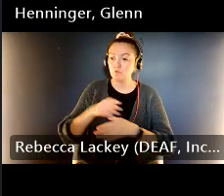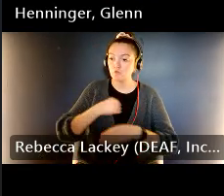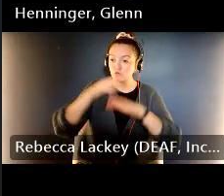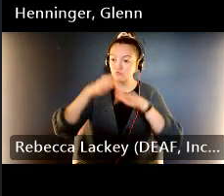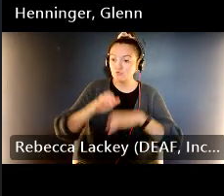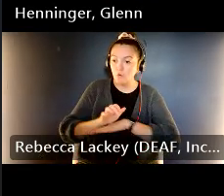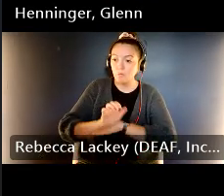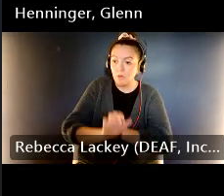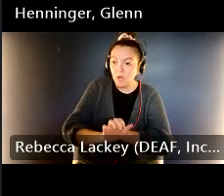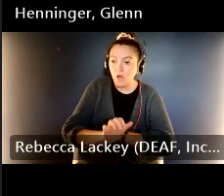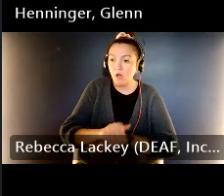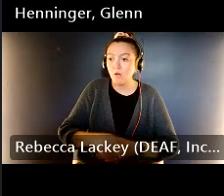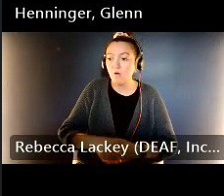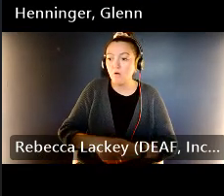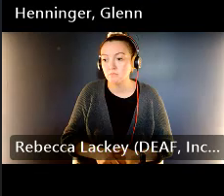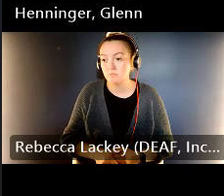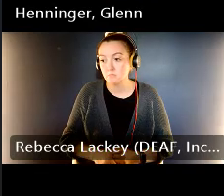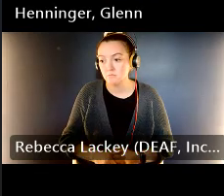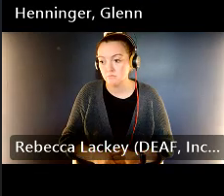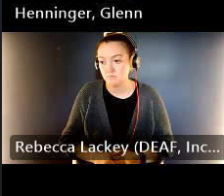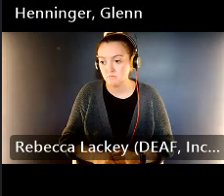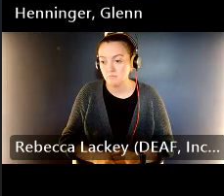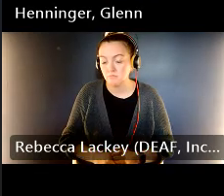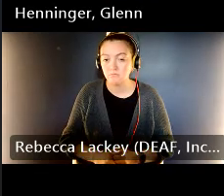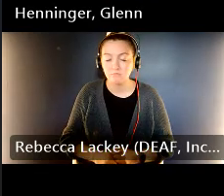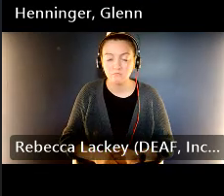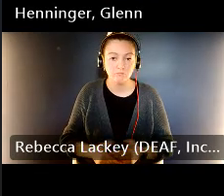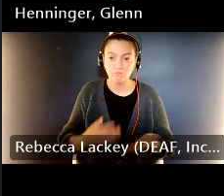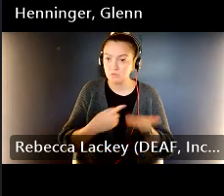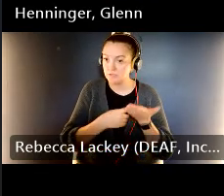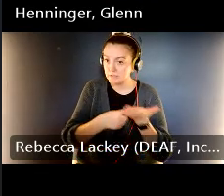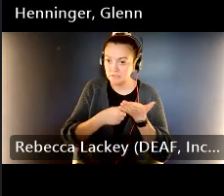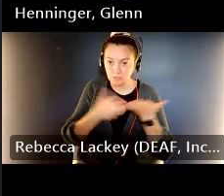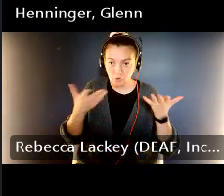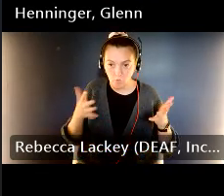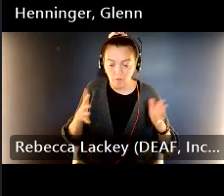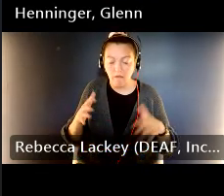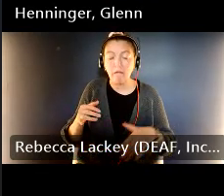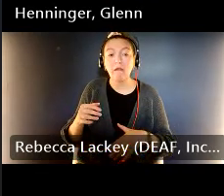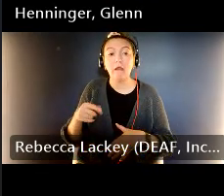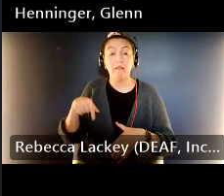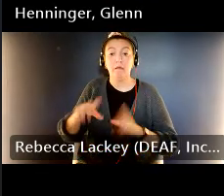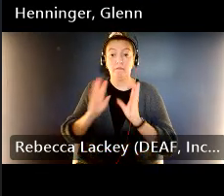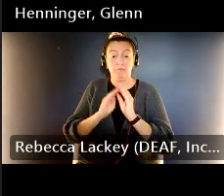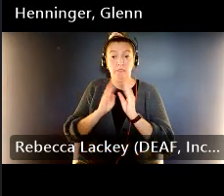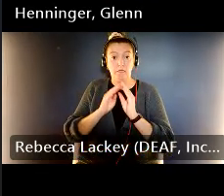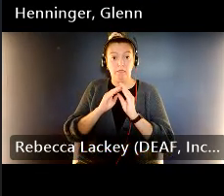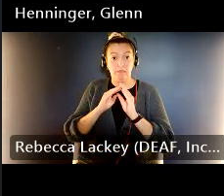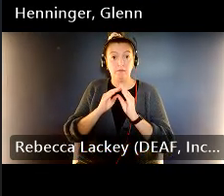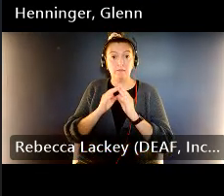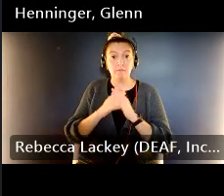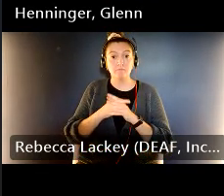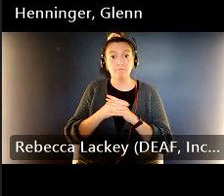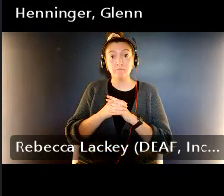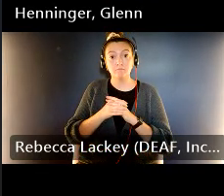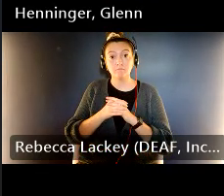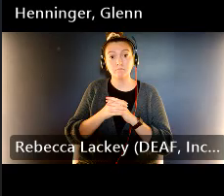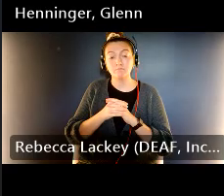We we had talked about that earlier if in the meeting to this this afternoon and